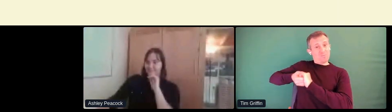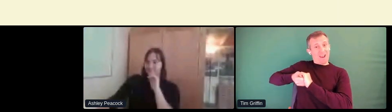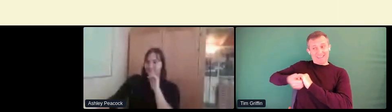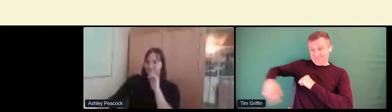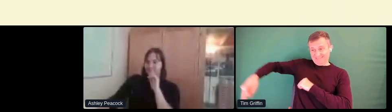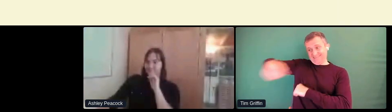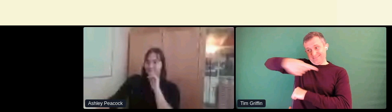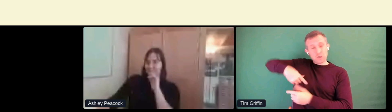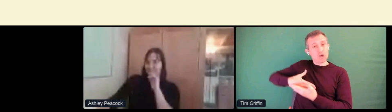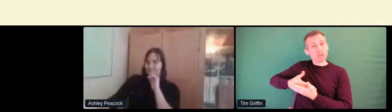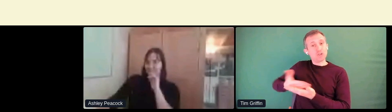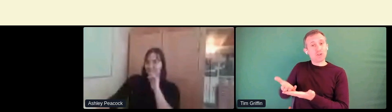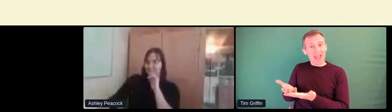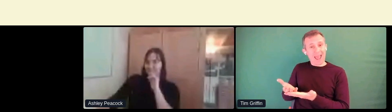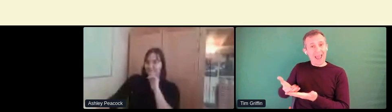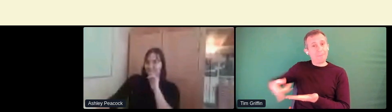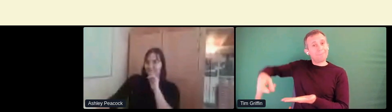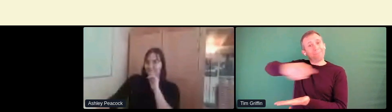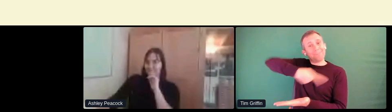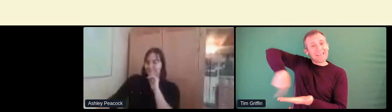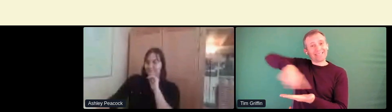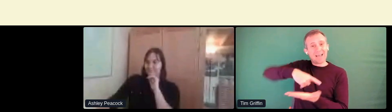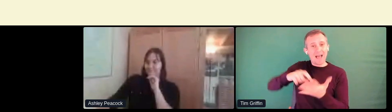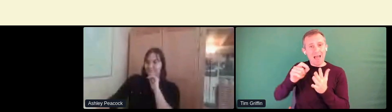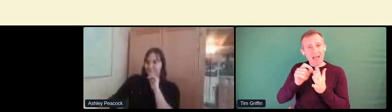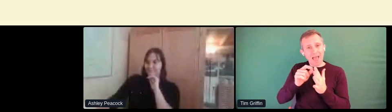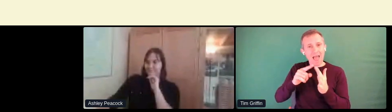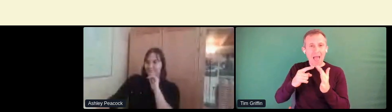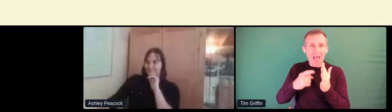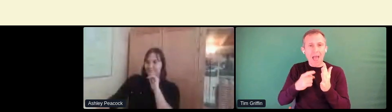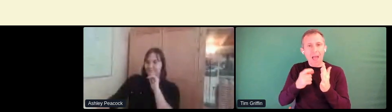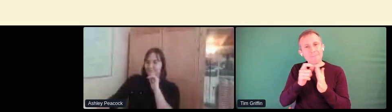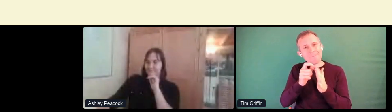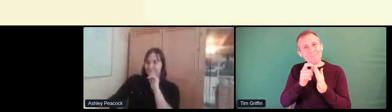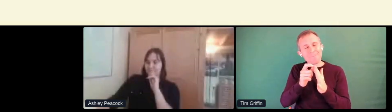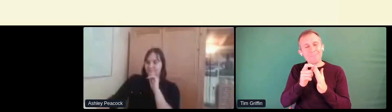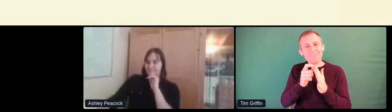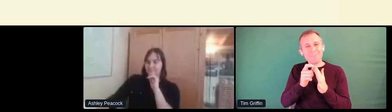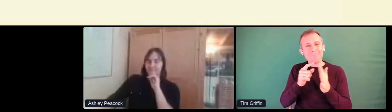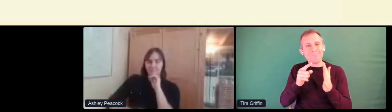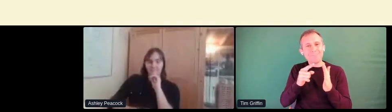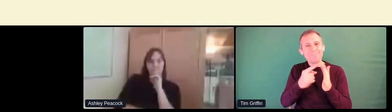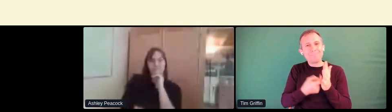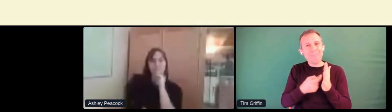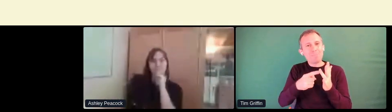I don't like pepperoni but I said to the other two friends that were in the room,